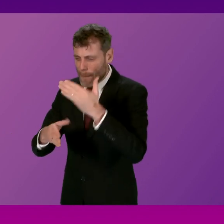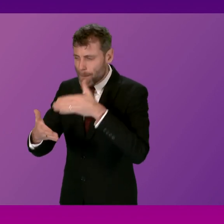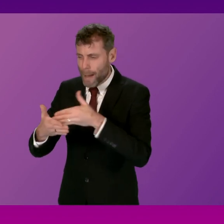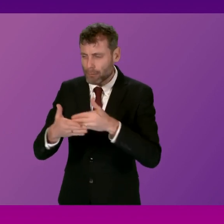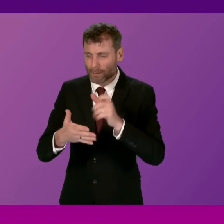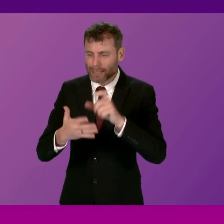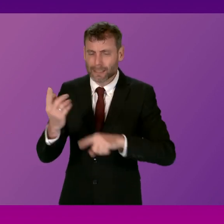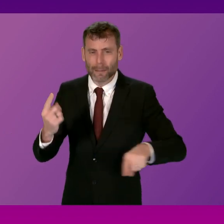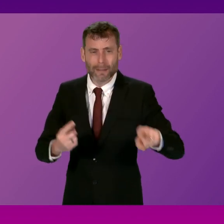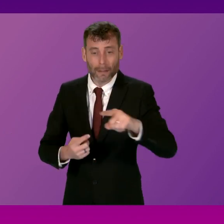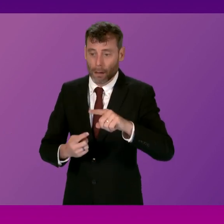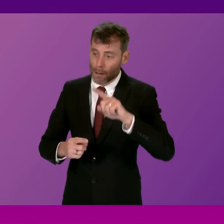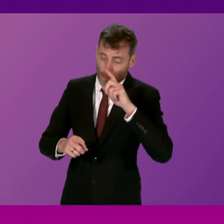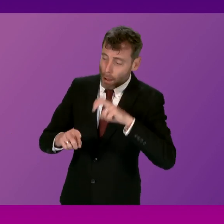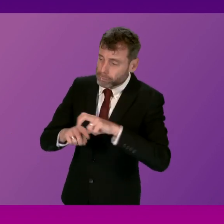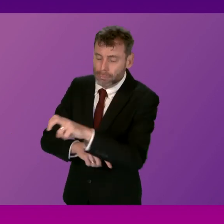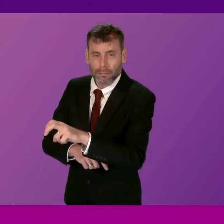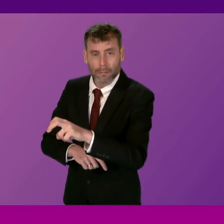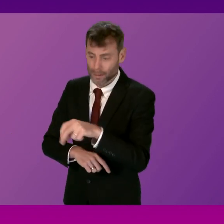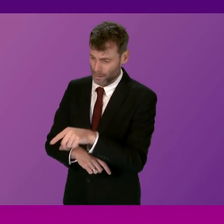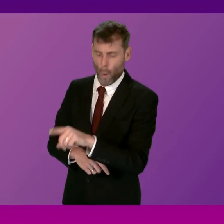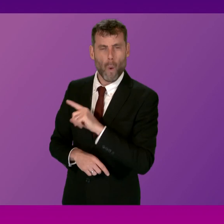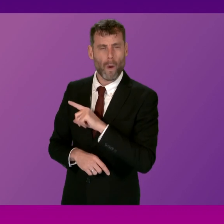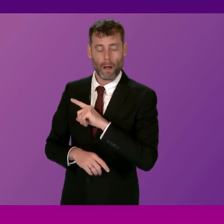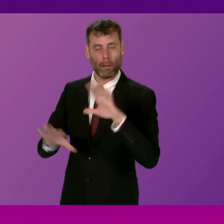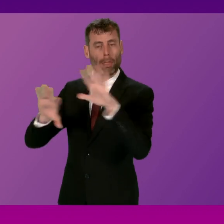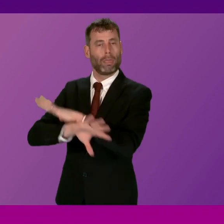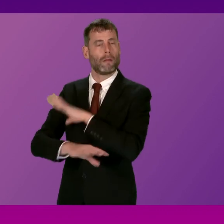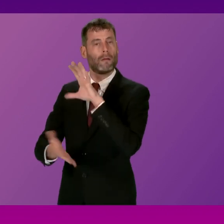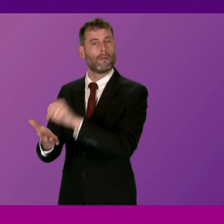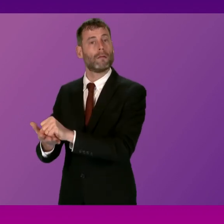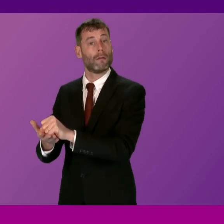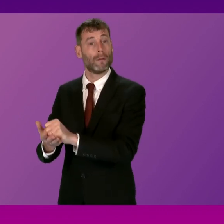who have mobility difficulties, and they speak to a Scotland in which children who have an